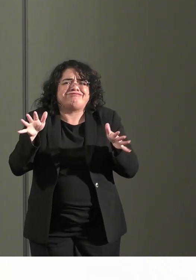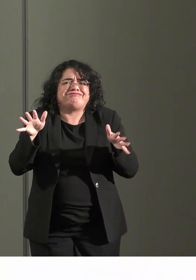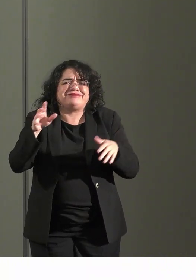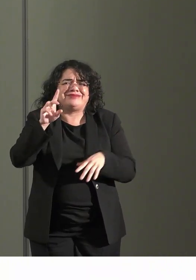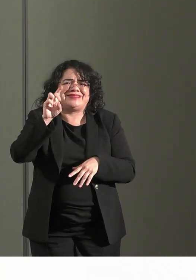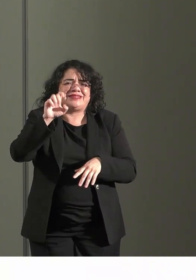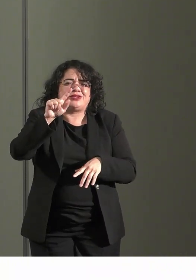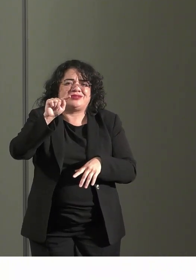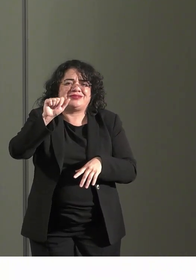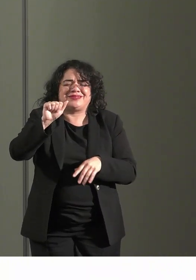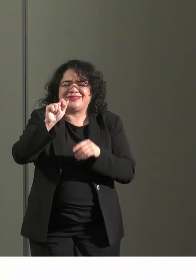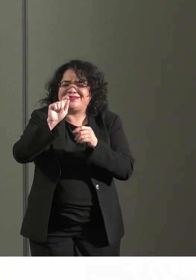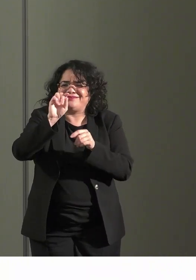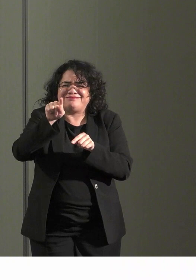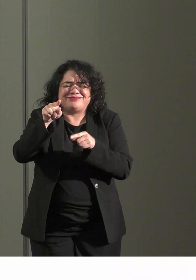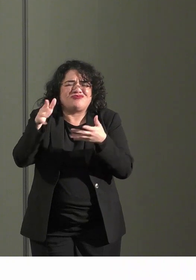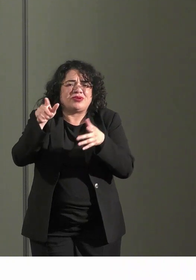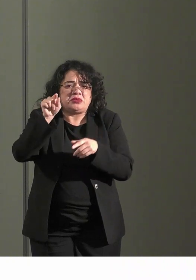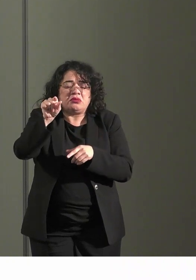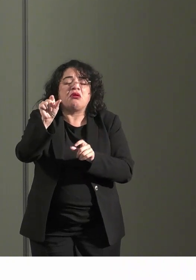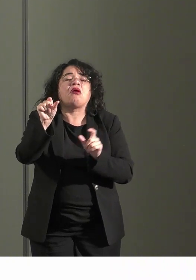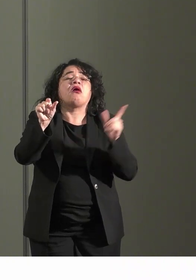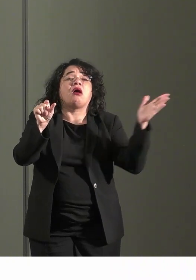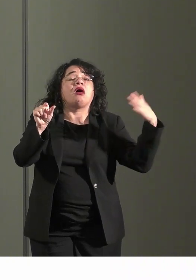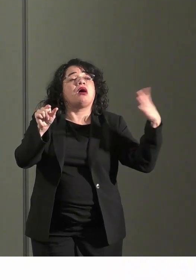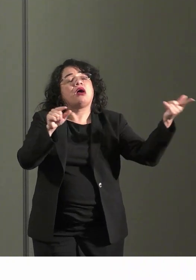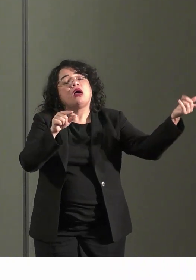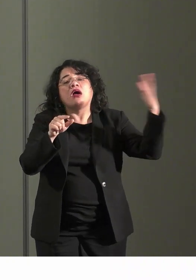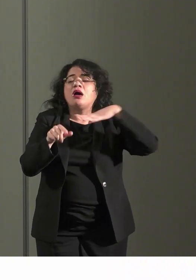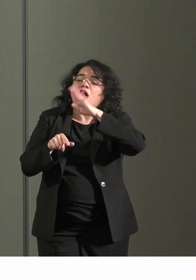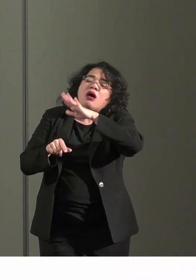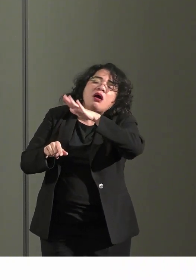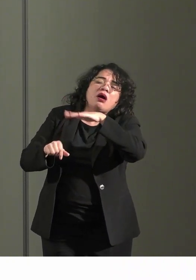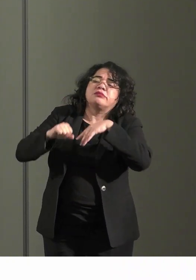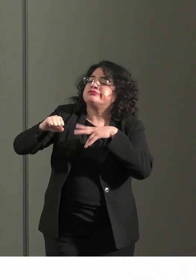information. They come back to make the argument back to government we could not do this because it